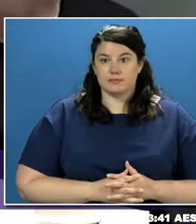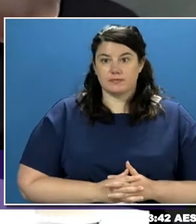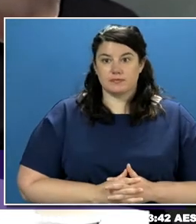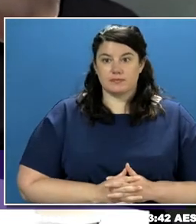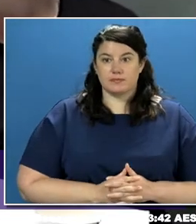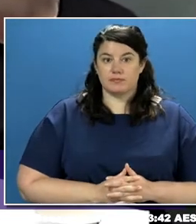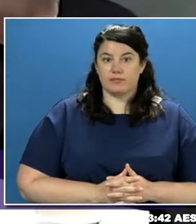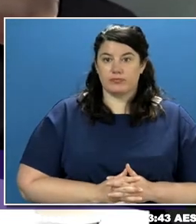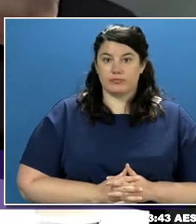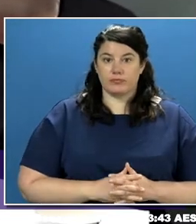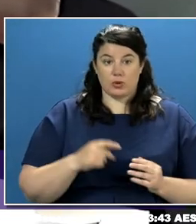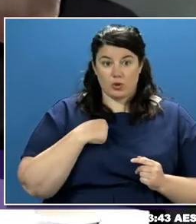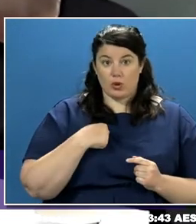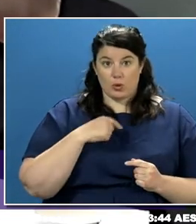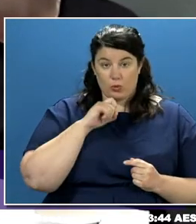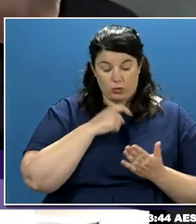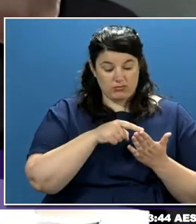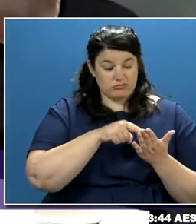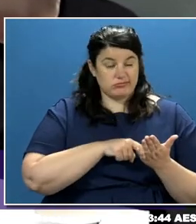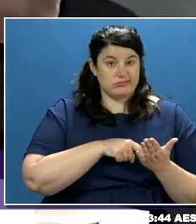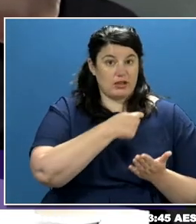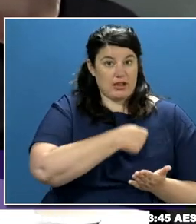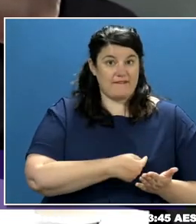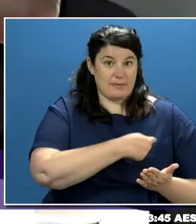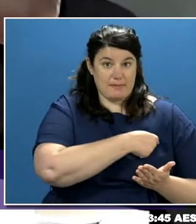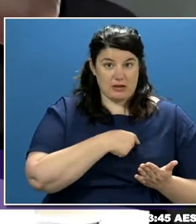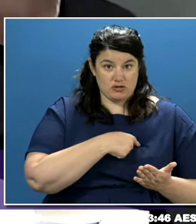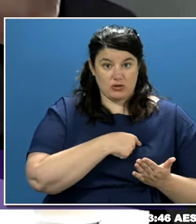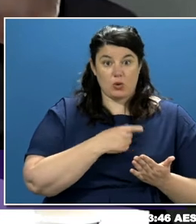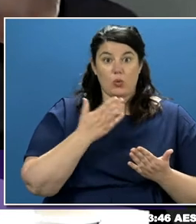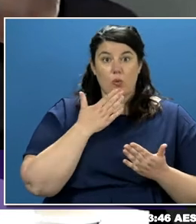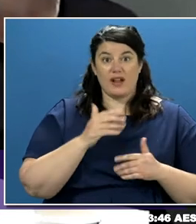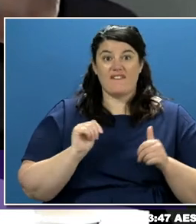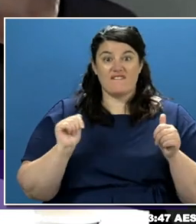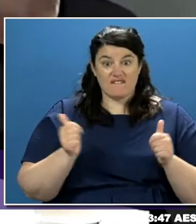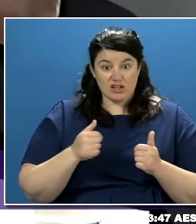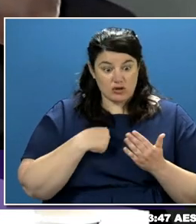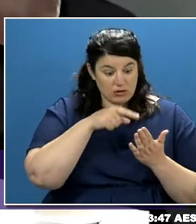I will read you all the affirmation. At the end, please all say yes or I do.